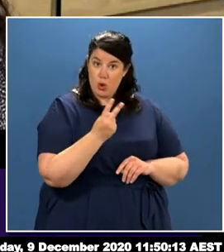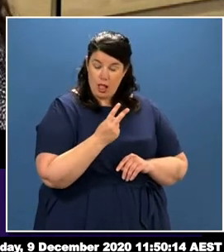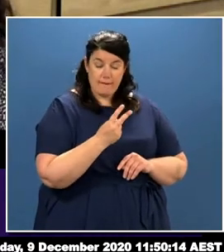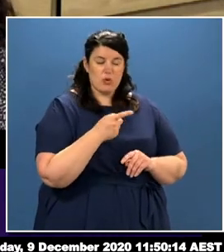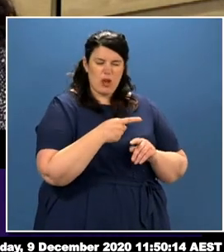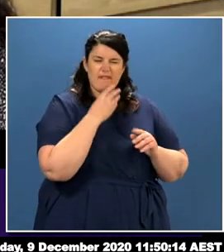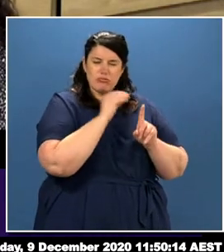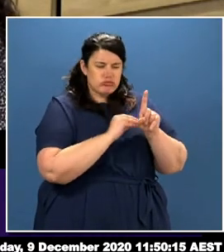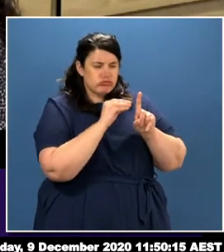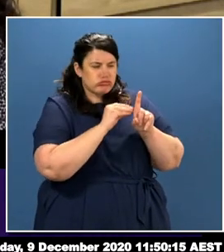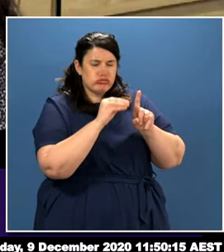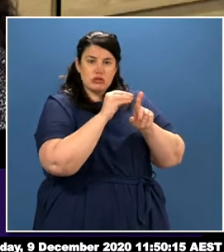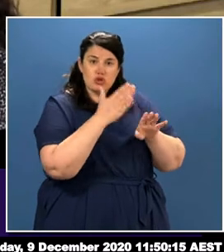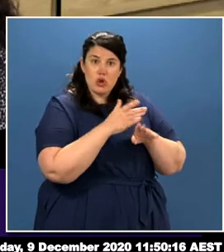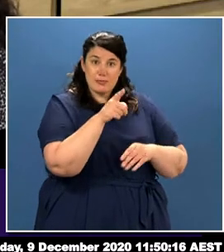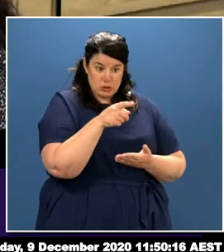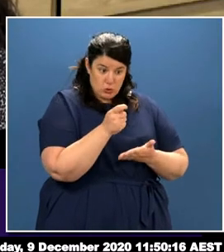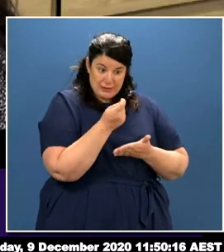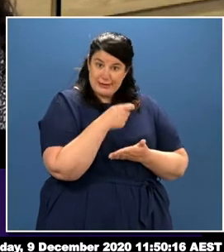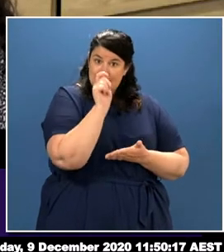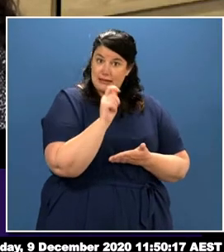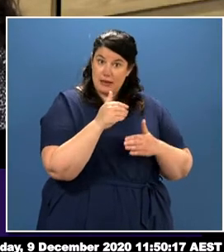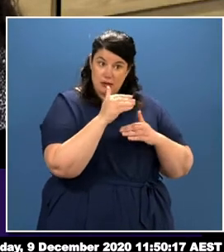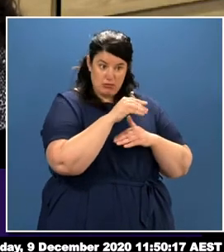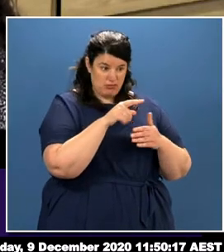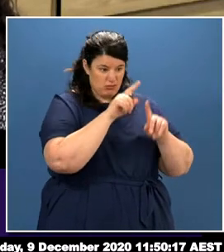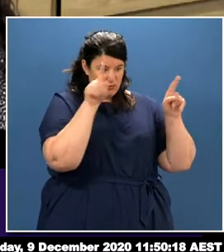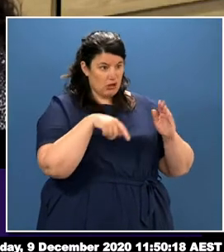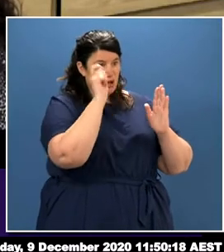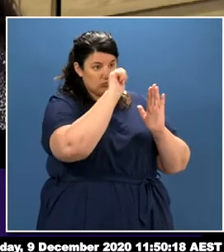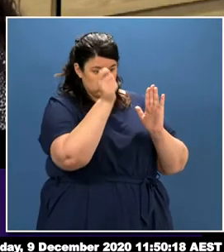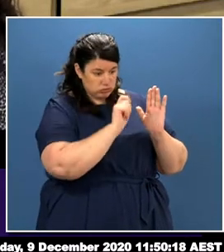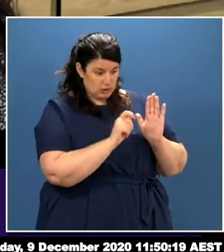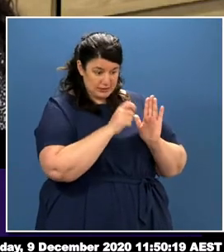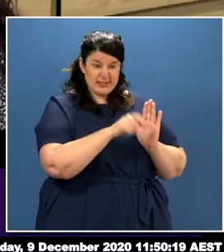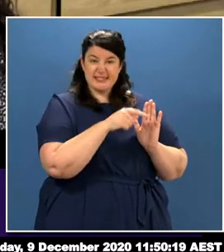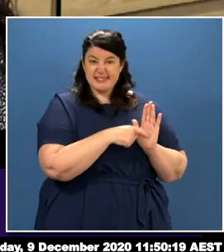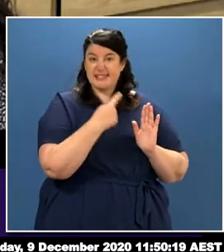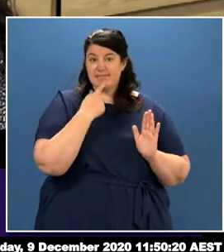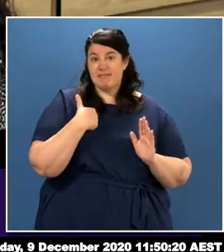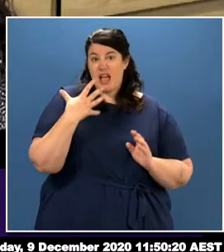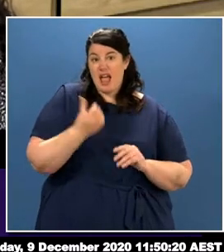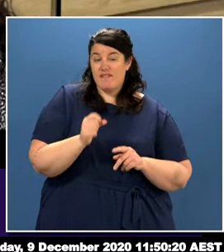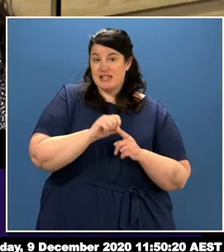for a job, did you check the box, so to speak, that identified that you've a disability?